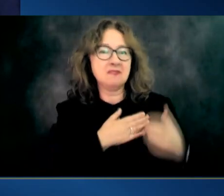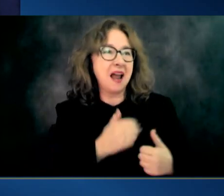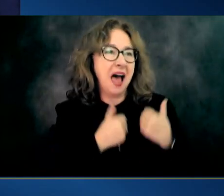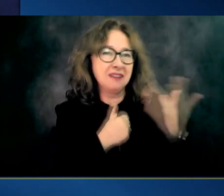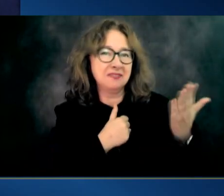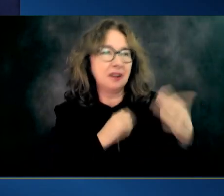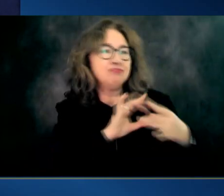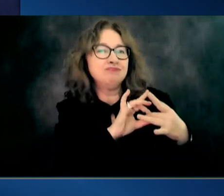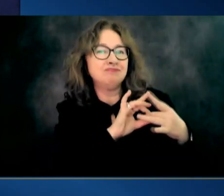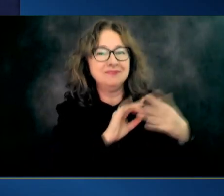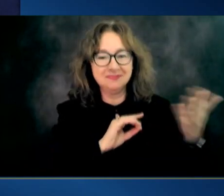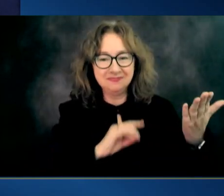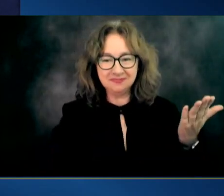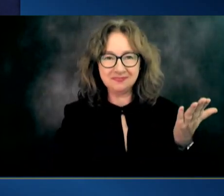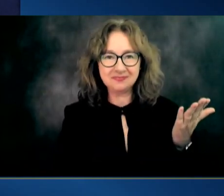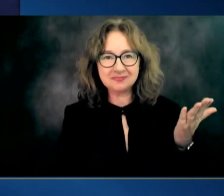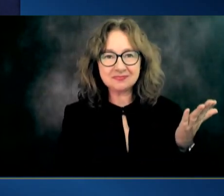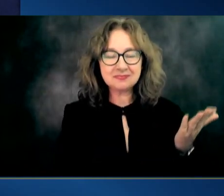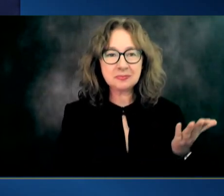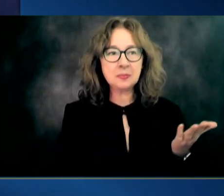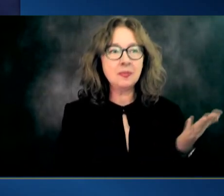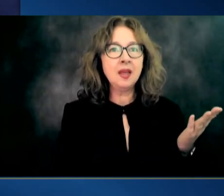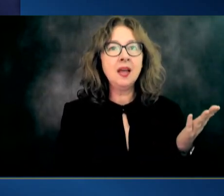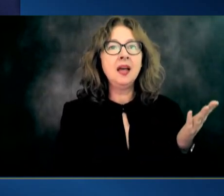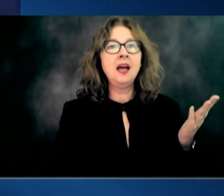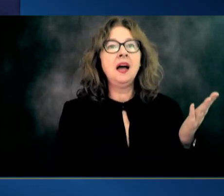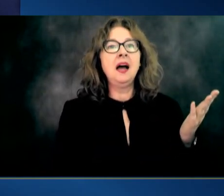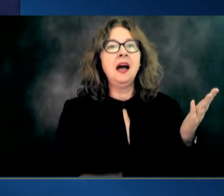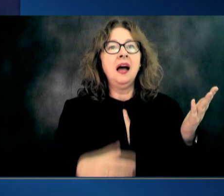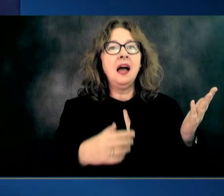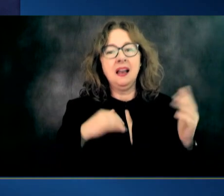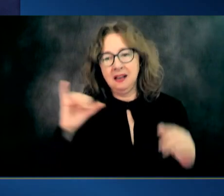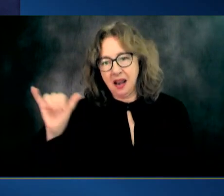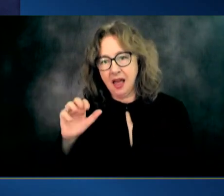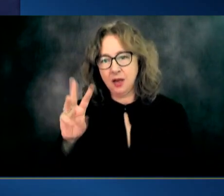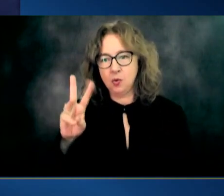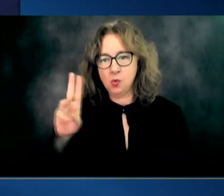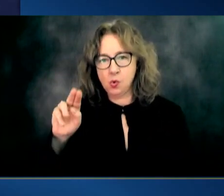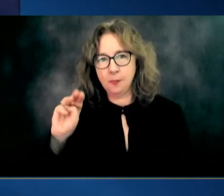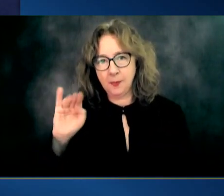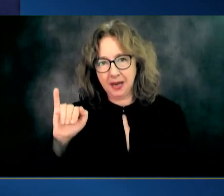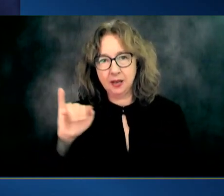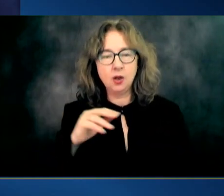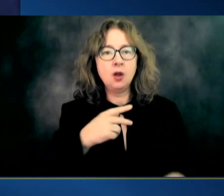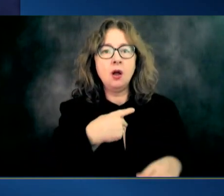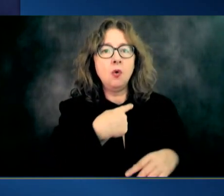so to speak. And I -- like Wunmi -- talk about sickle cell first date. "Hi. My name is Yetunde.